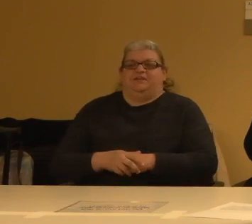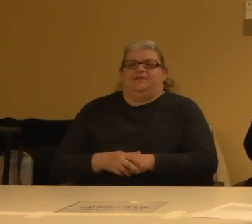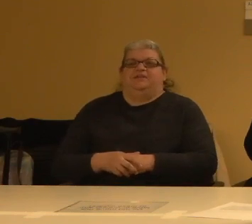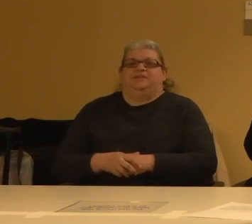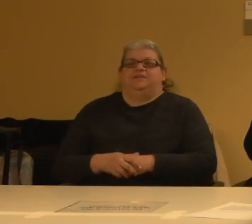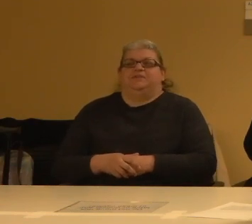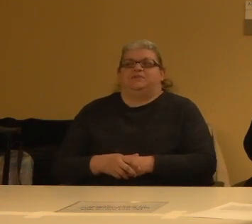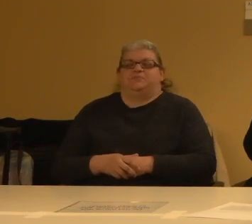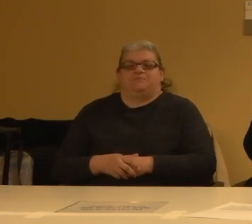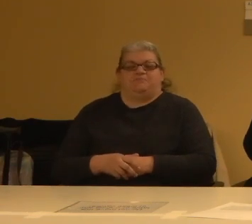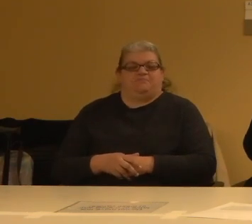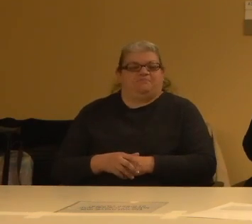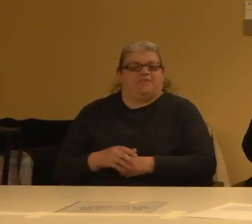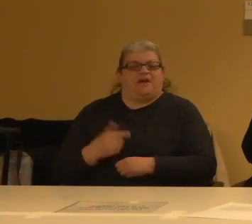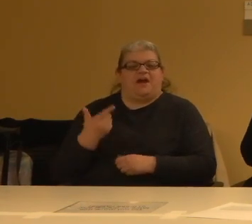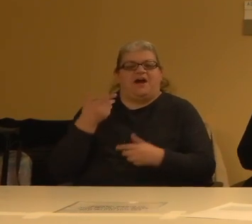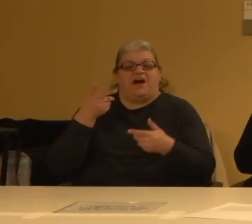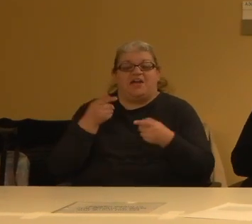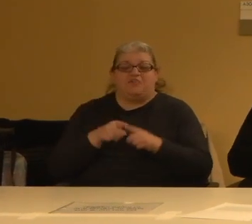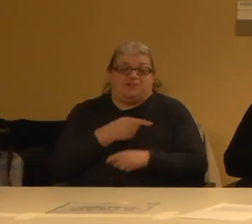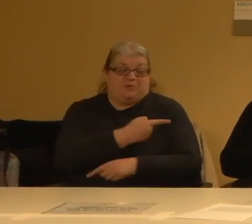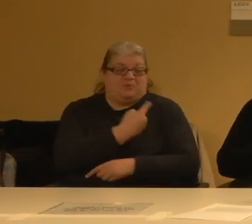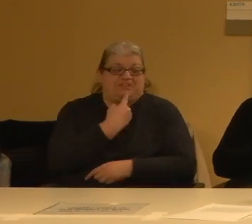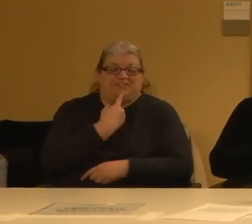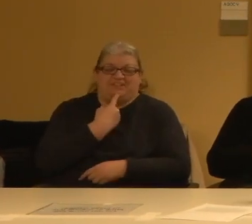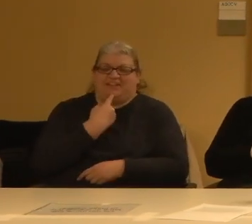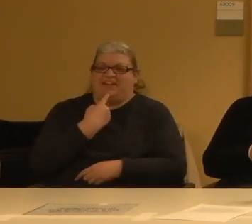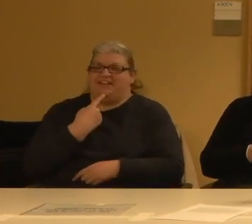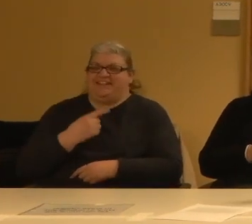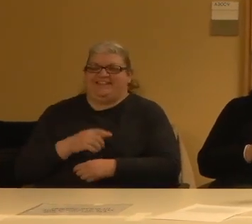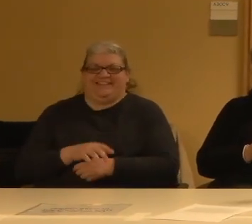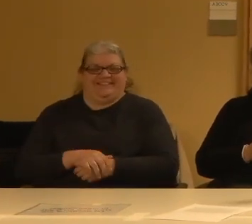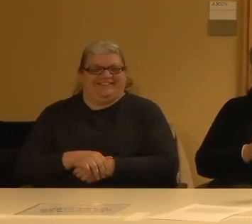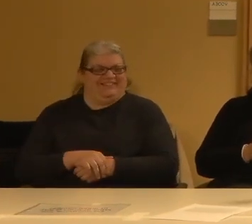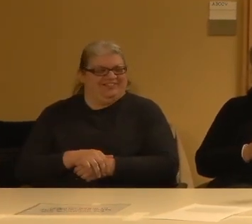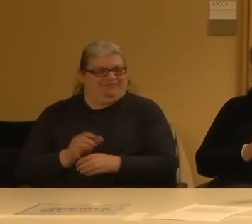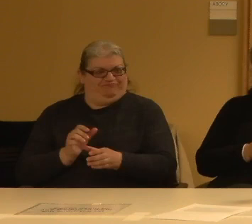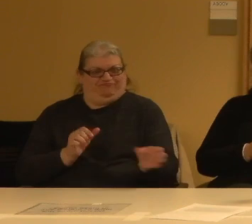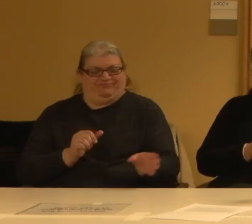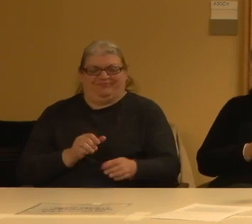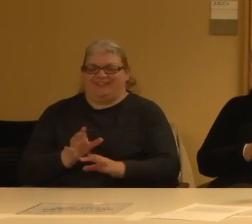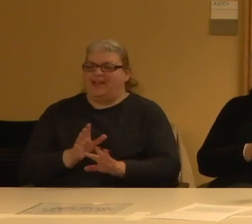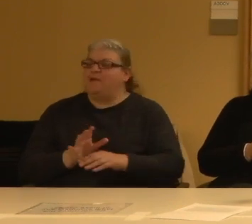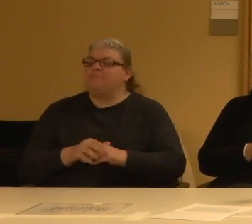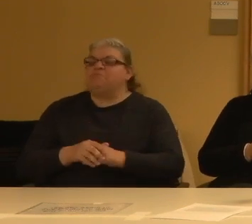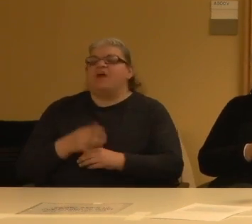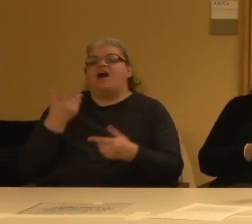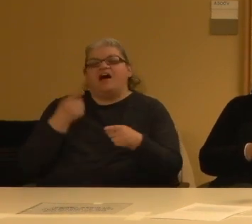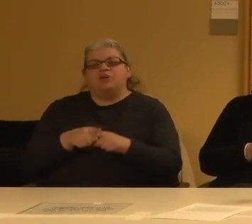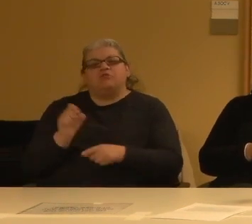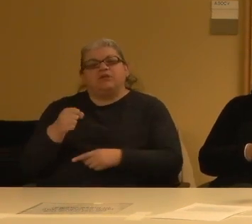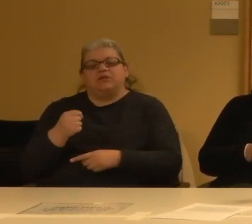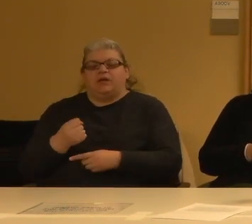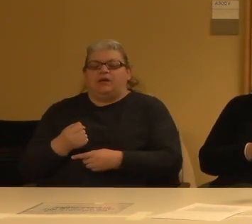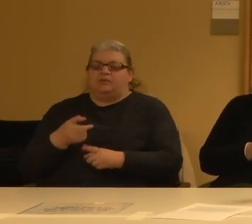I think for me, yeah, I totally agree. It's about relationship building. It's about making people feel comfortable.